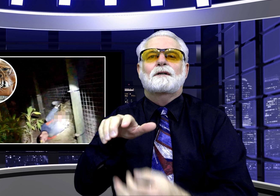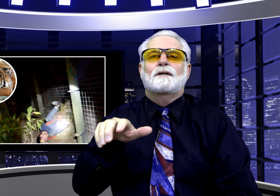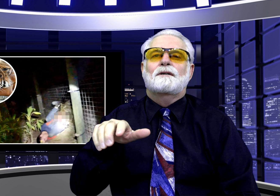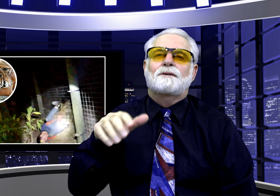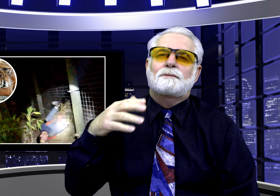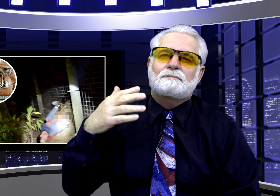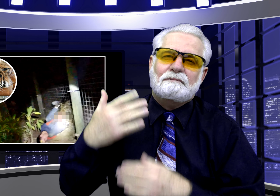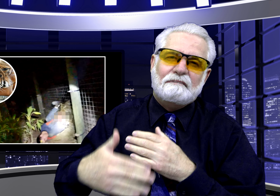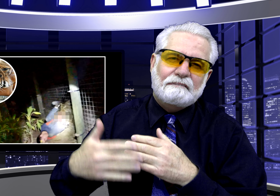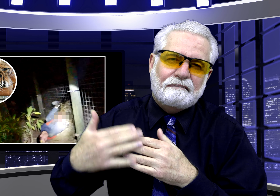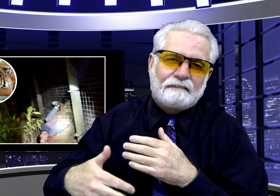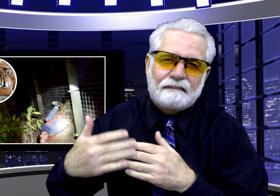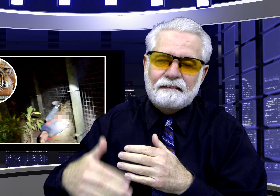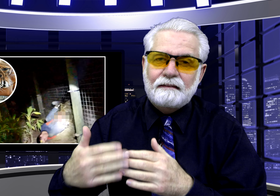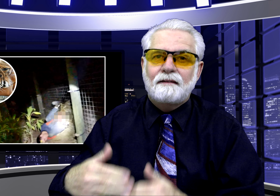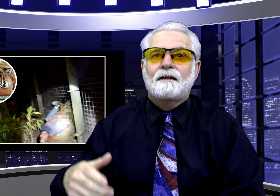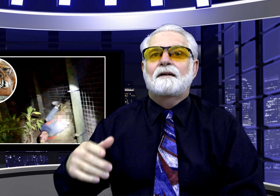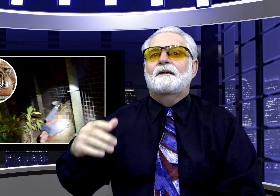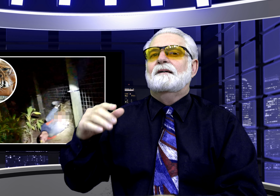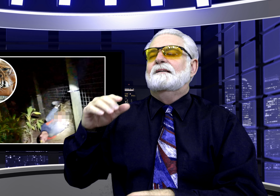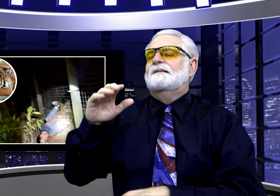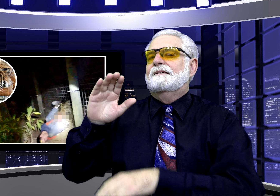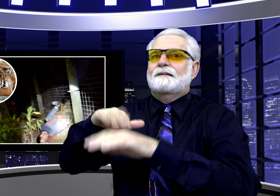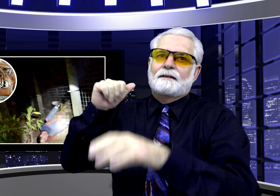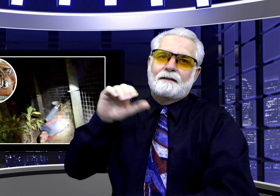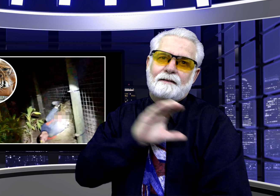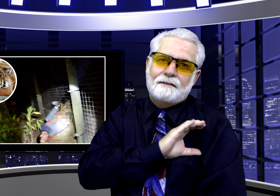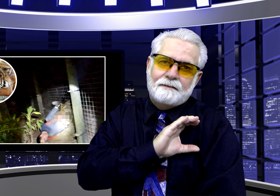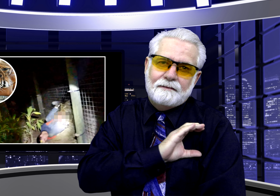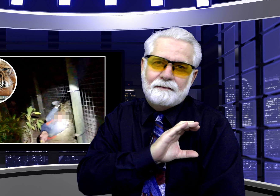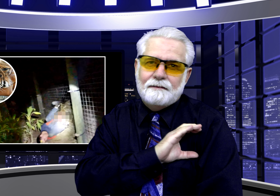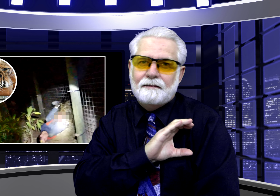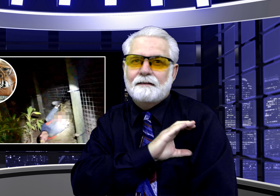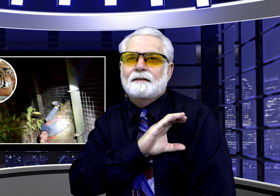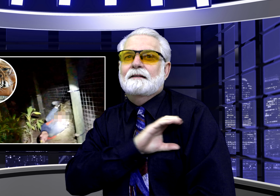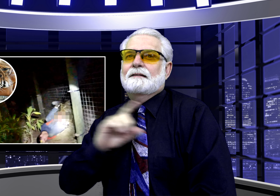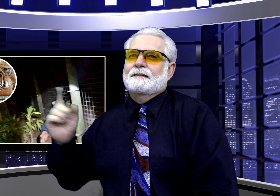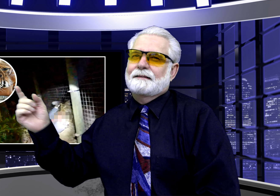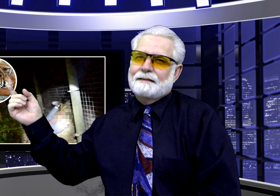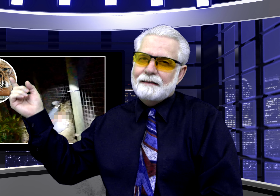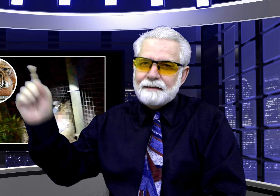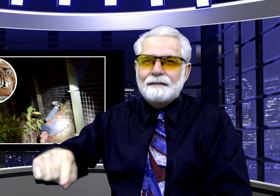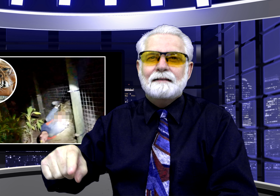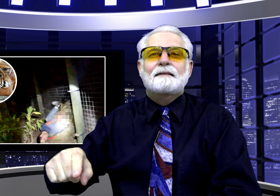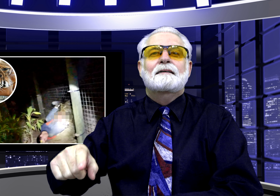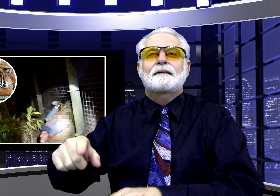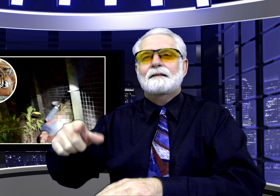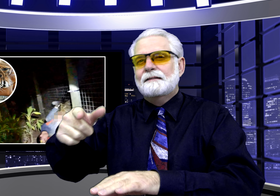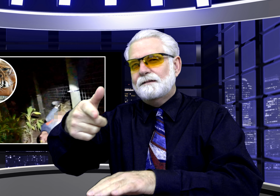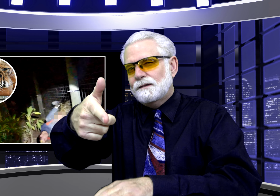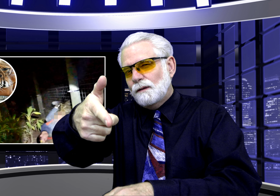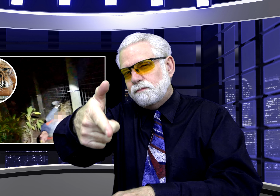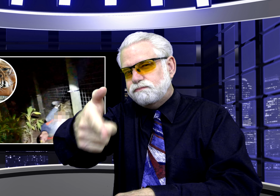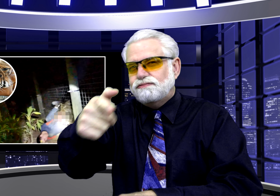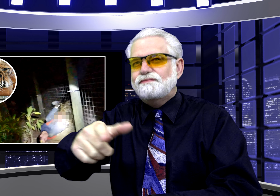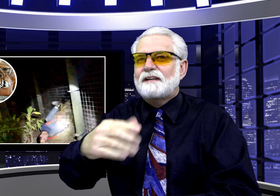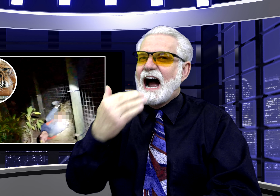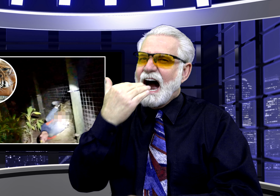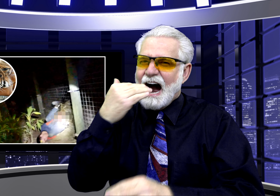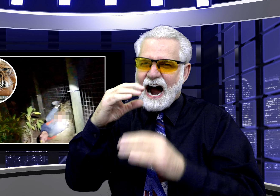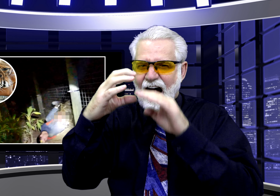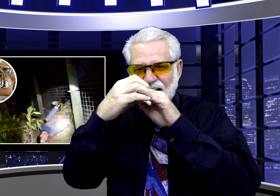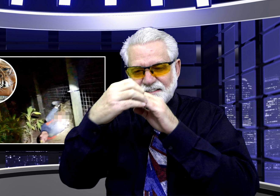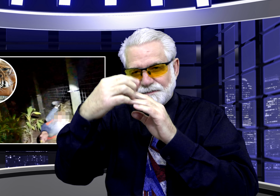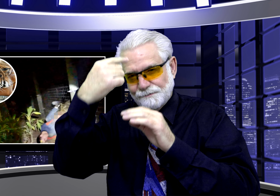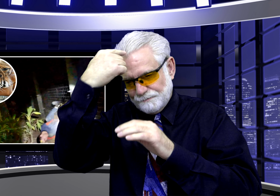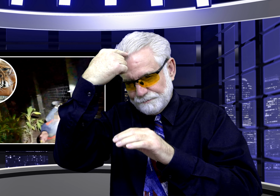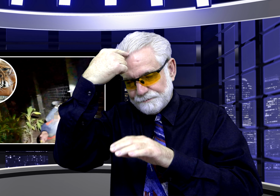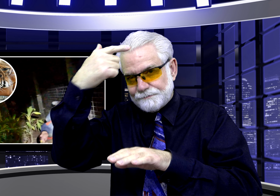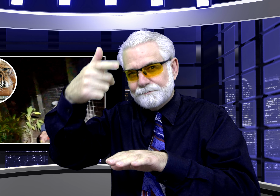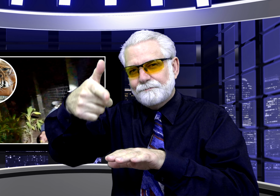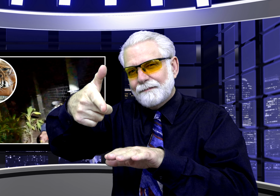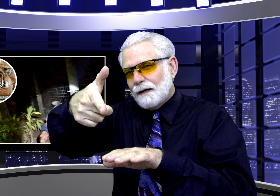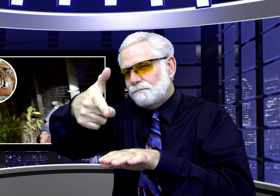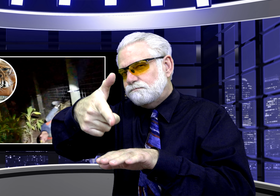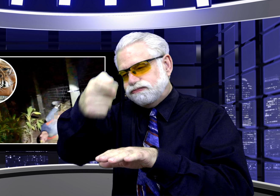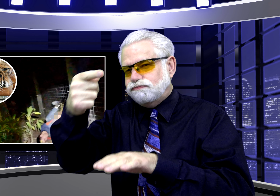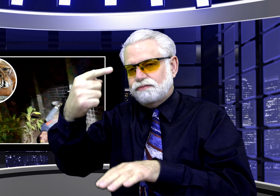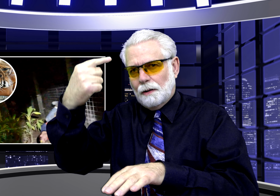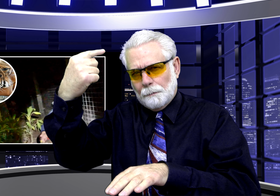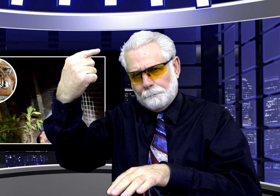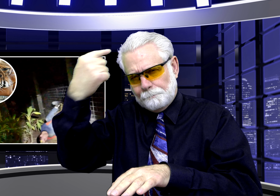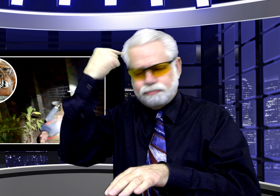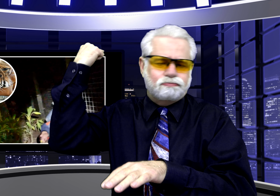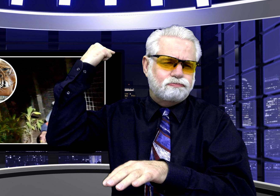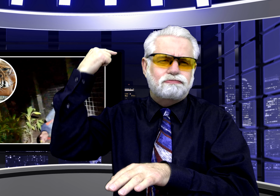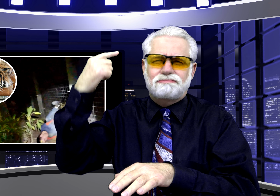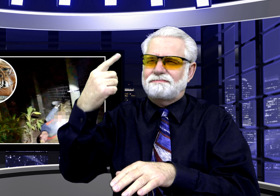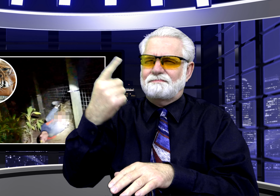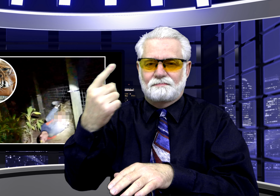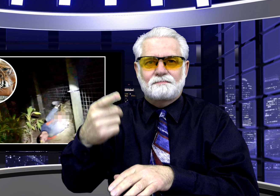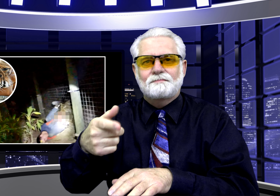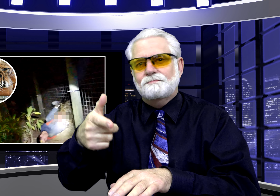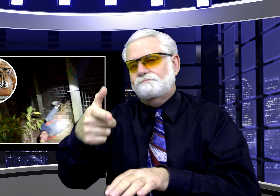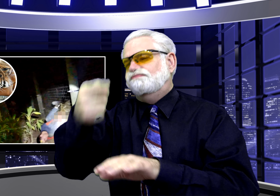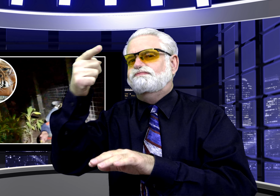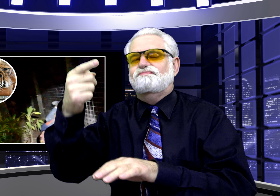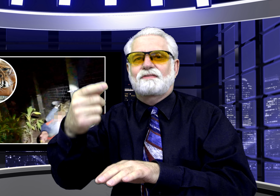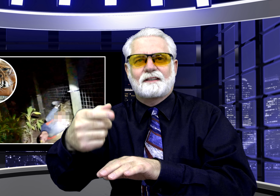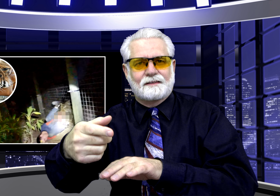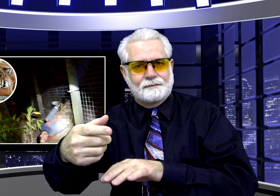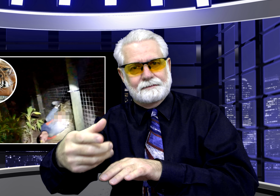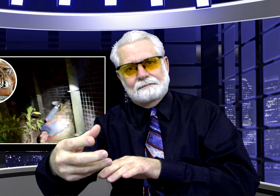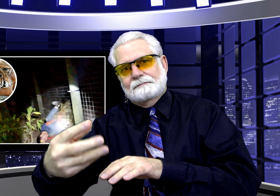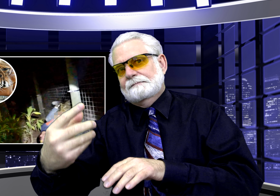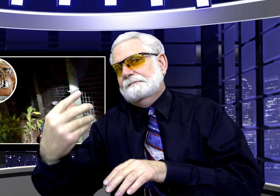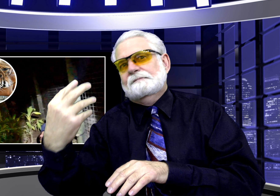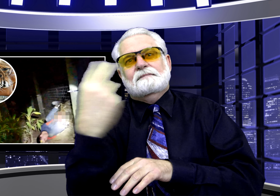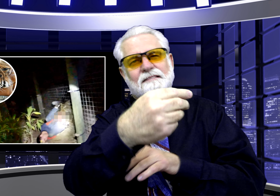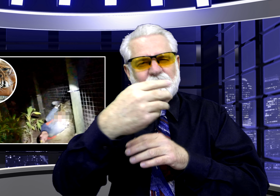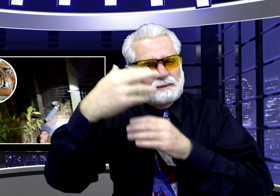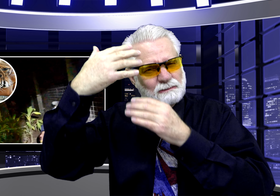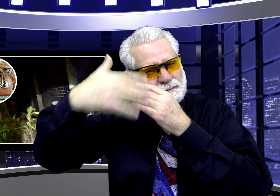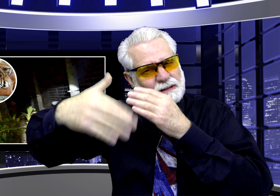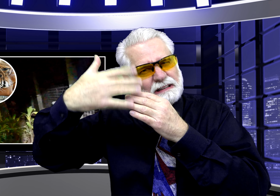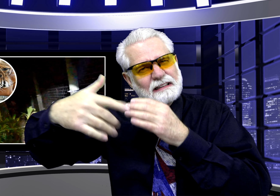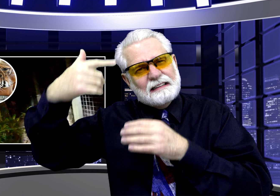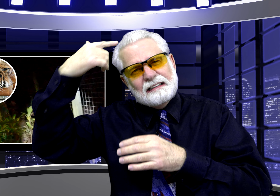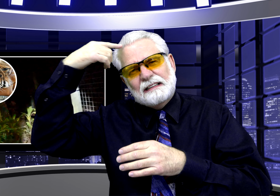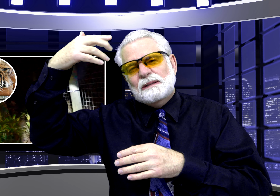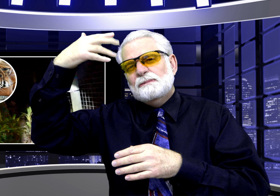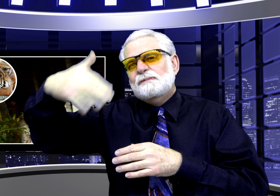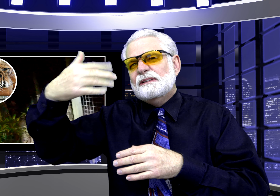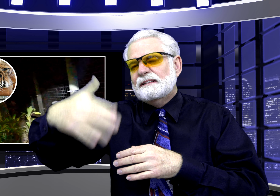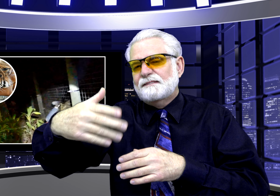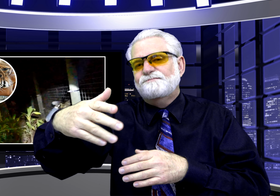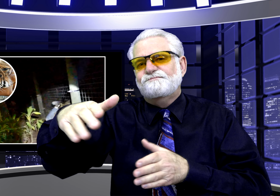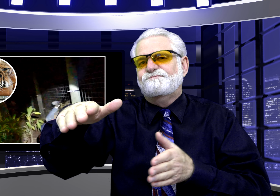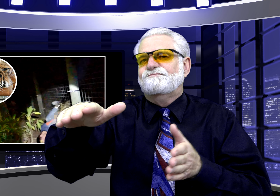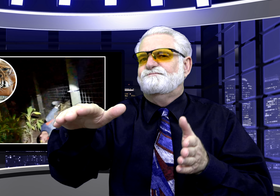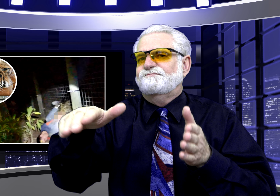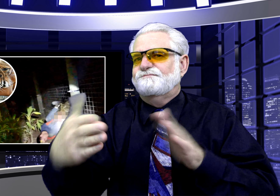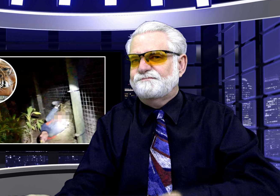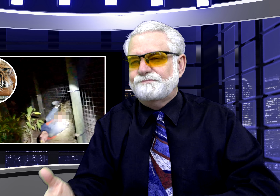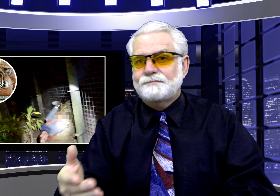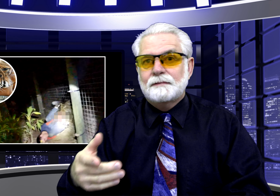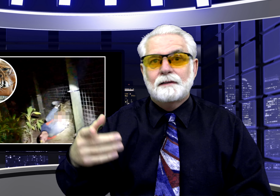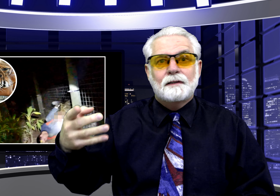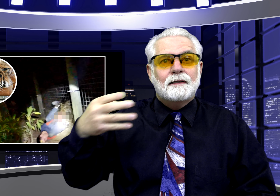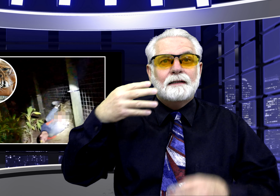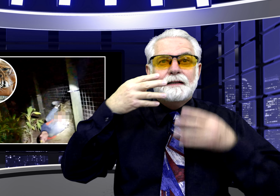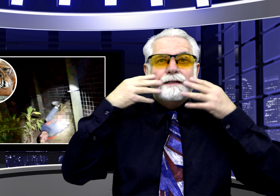He was bleeding a lot so they called the cops. The cops came and shot the tiger in his head. The tiger was bleeding and died.